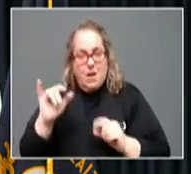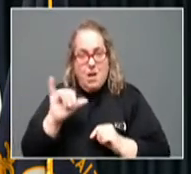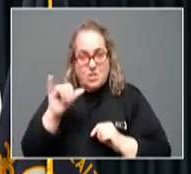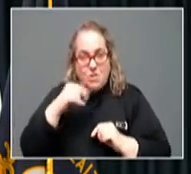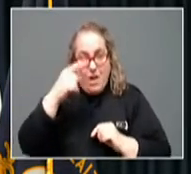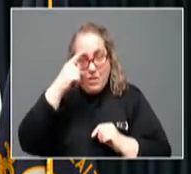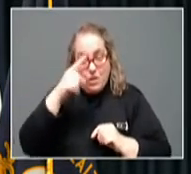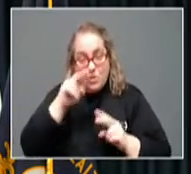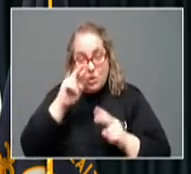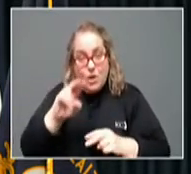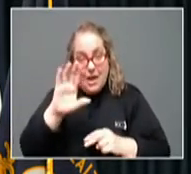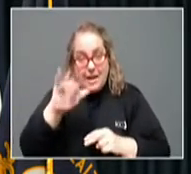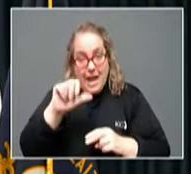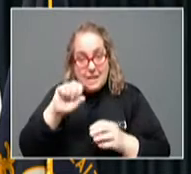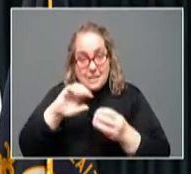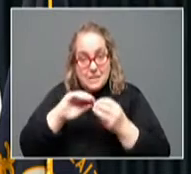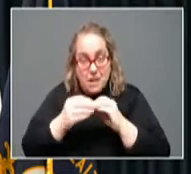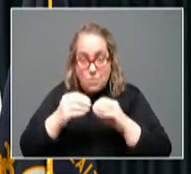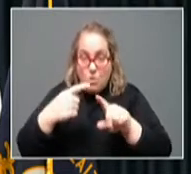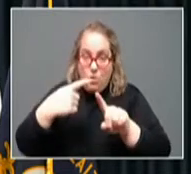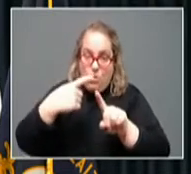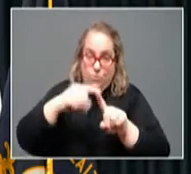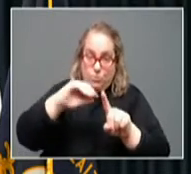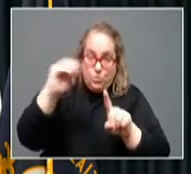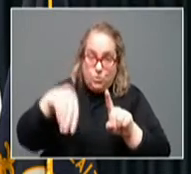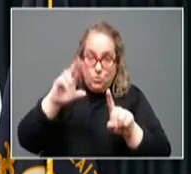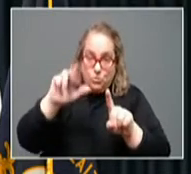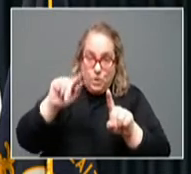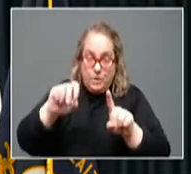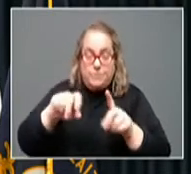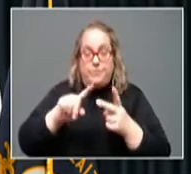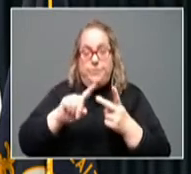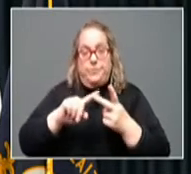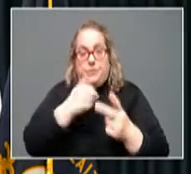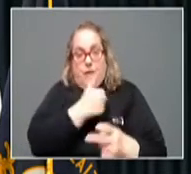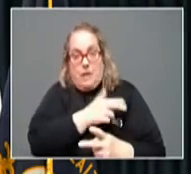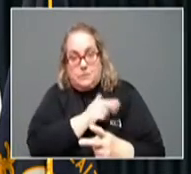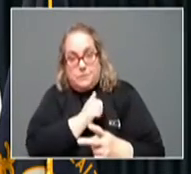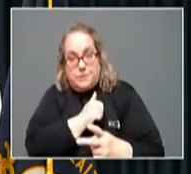positivity rate but also looking at hospitalizations, looking at um a